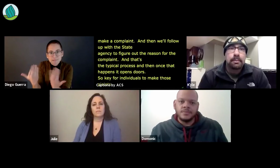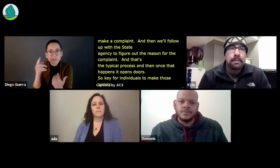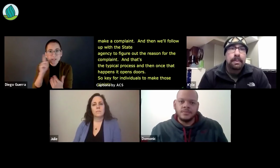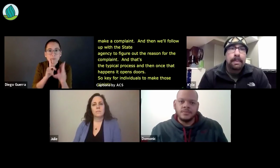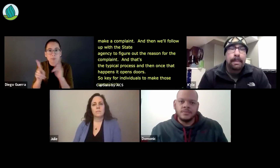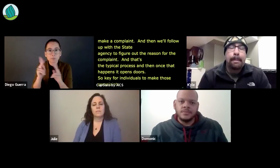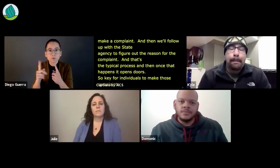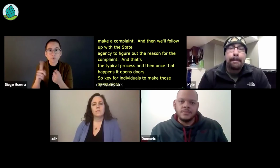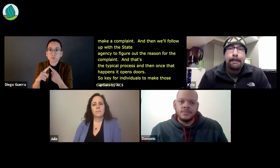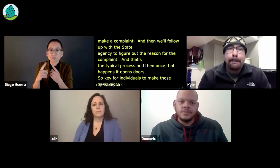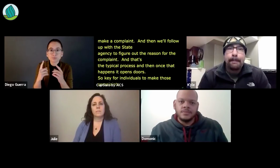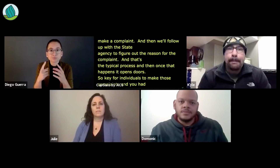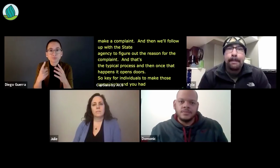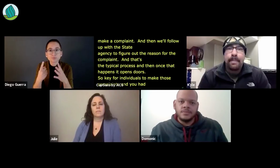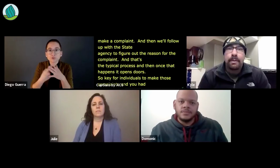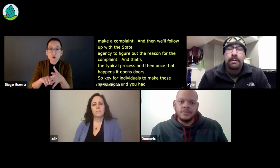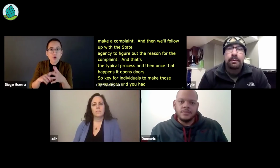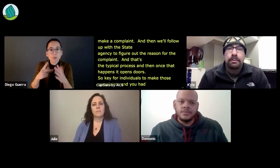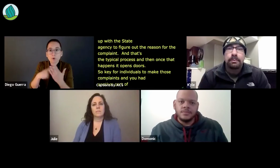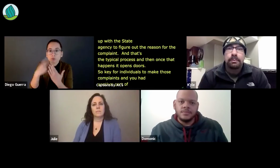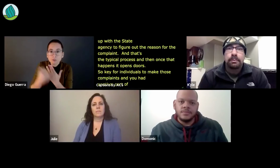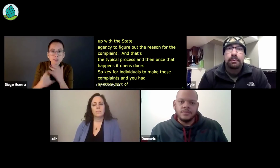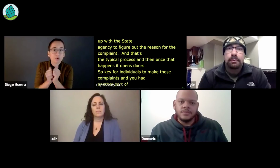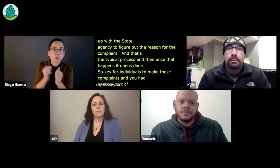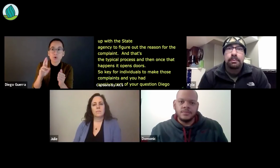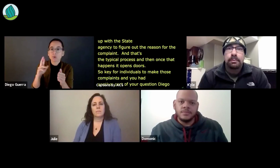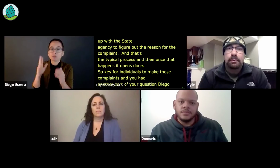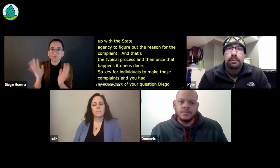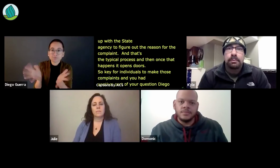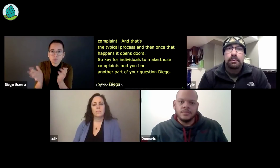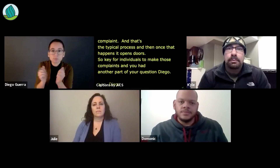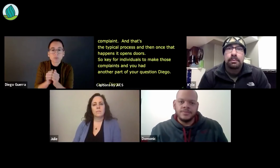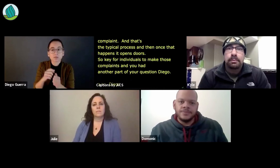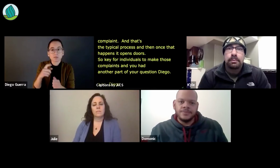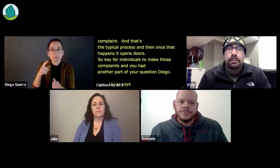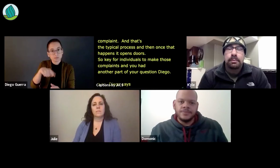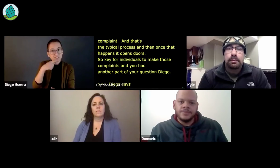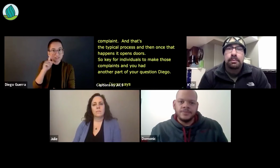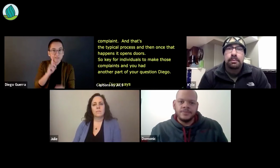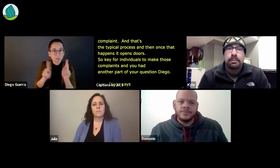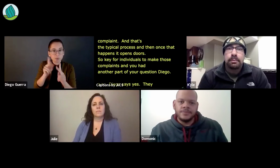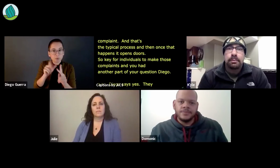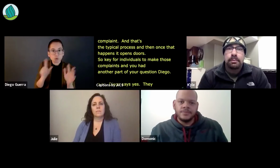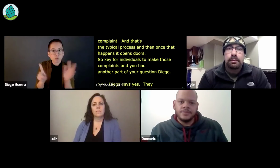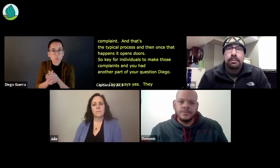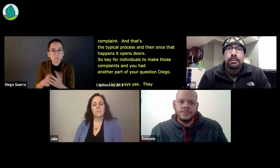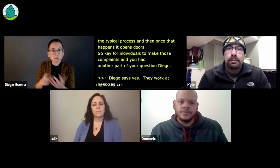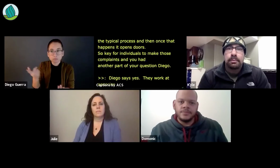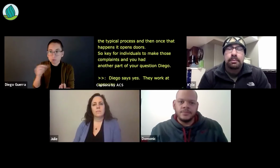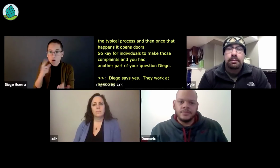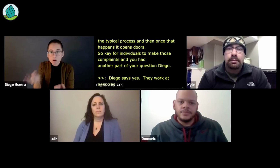often make the invitation to the deaf community for the beginning of a project or for a dialogue